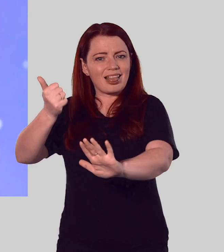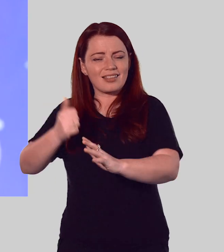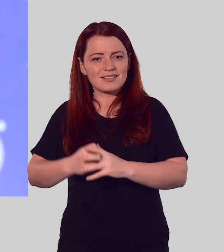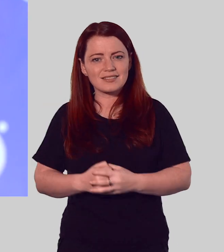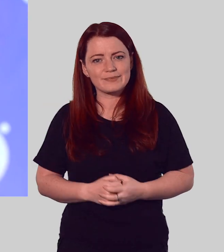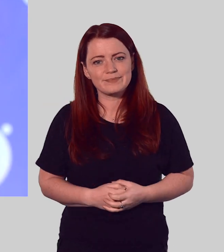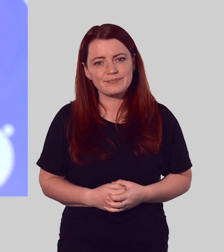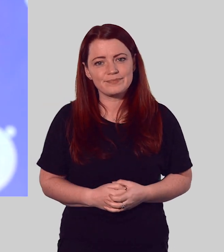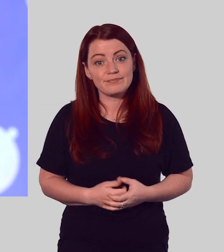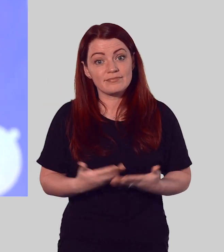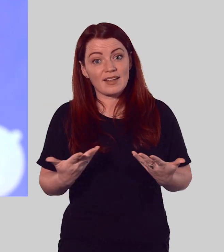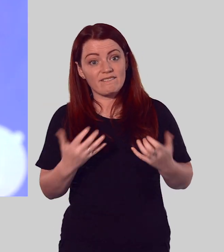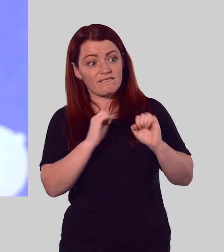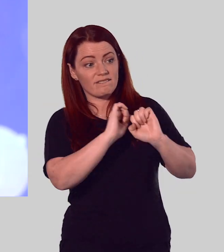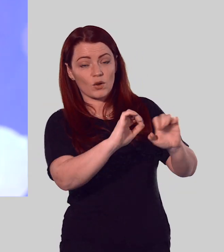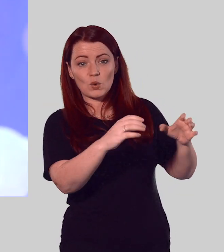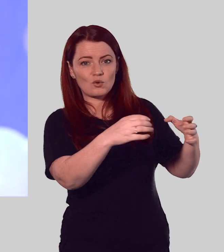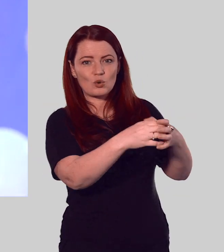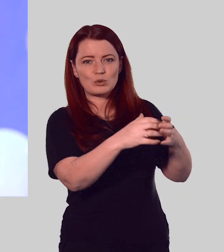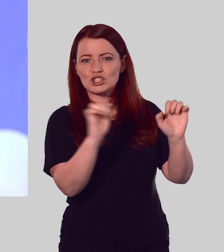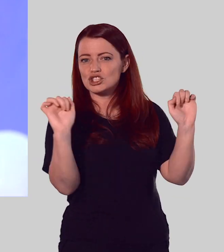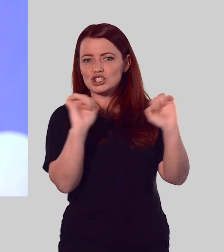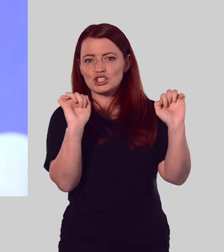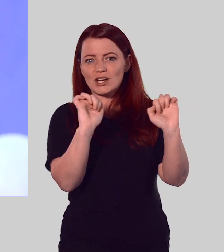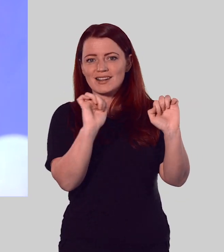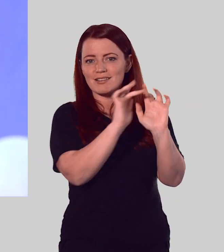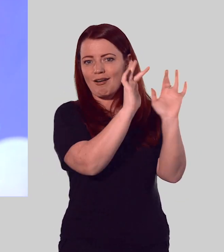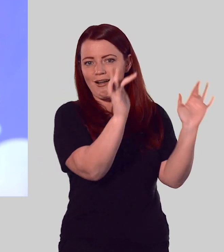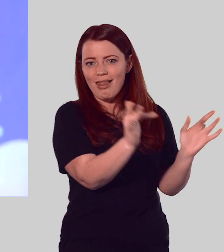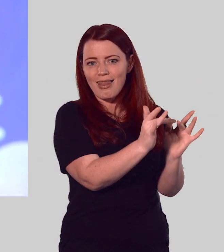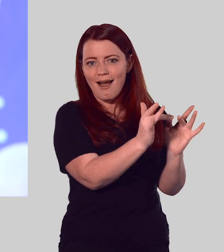If your group or community do not already exist online there are a